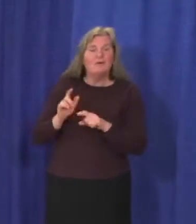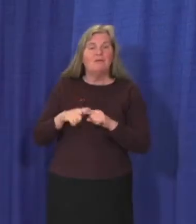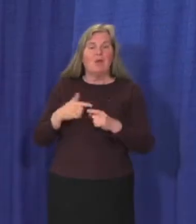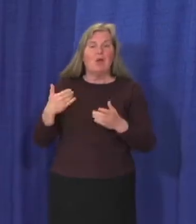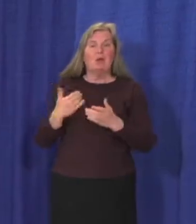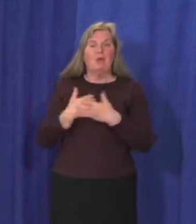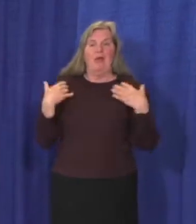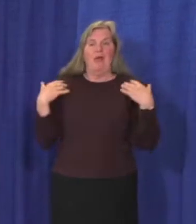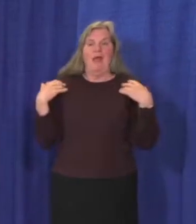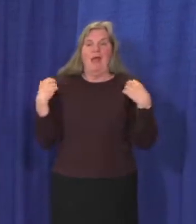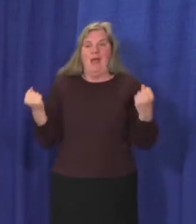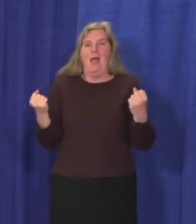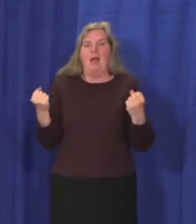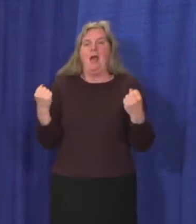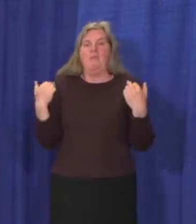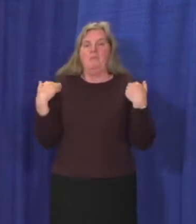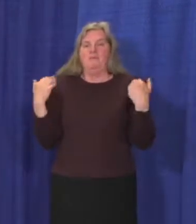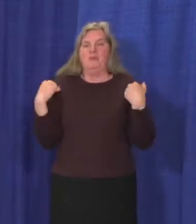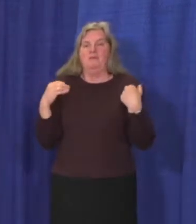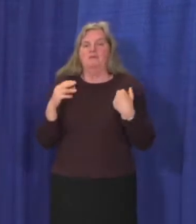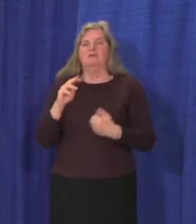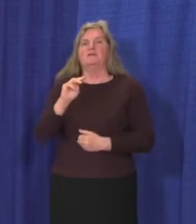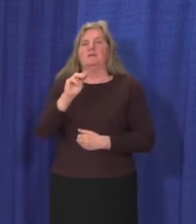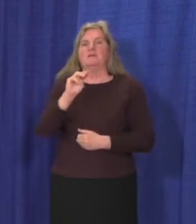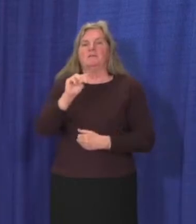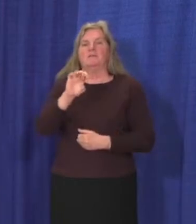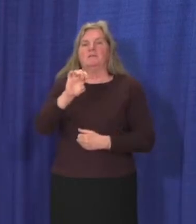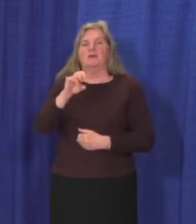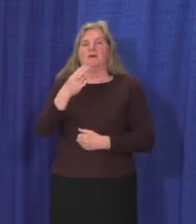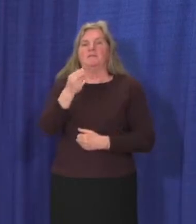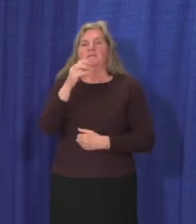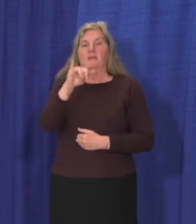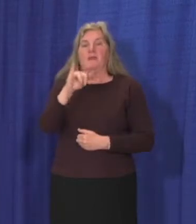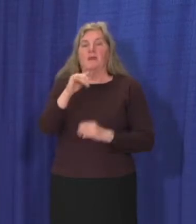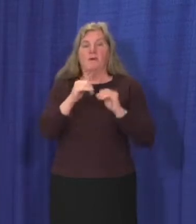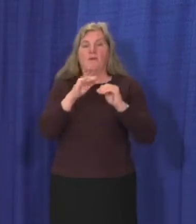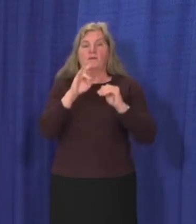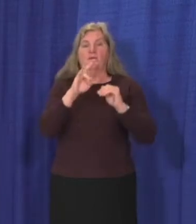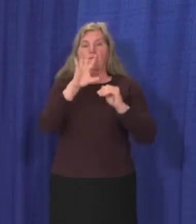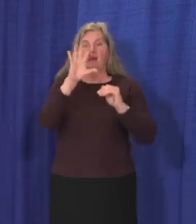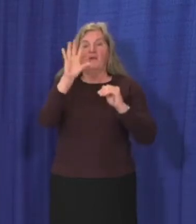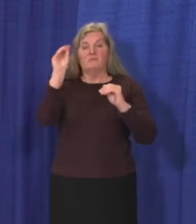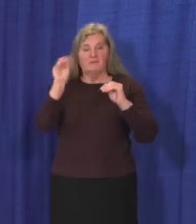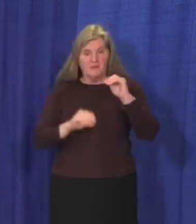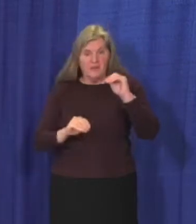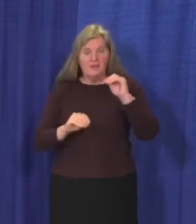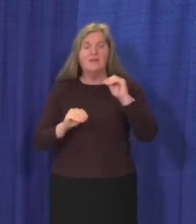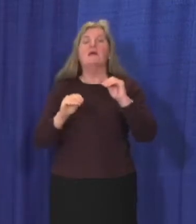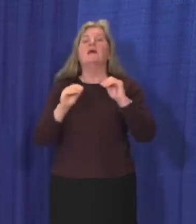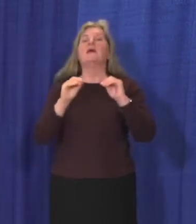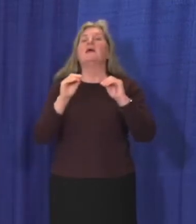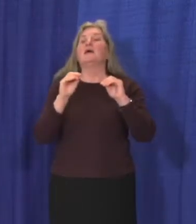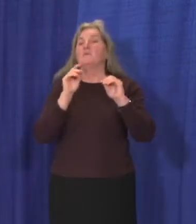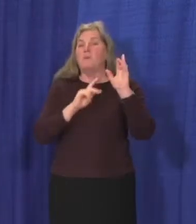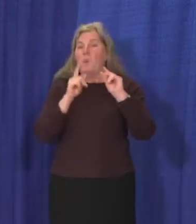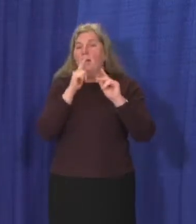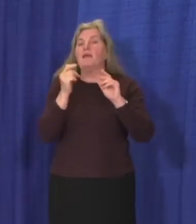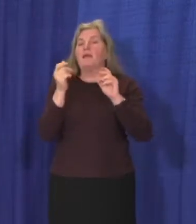important milestone as my new health Minister announced, more than 75 percent of eligible